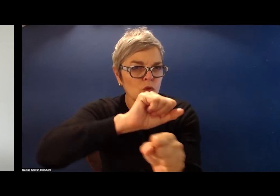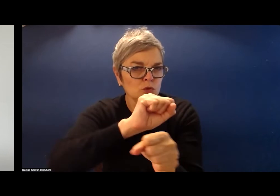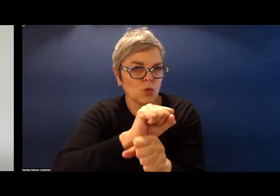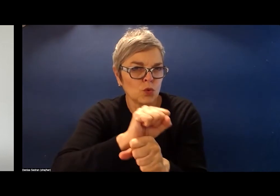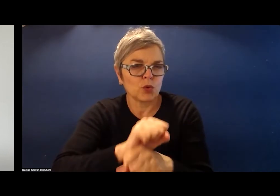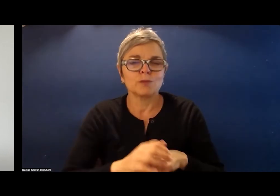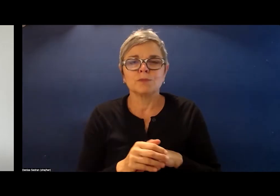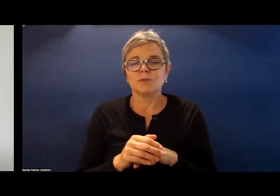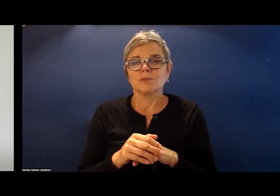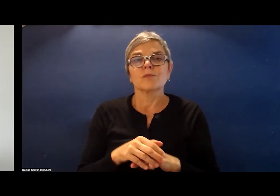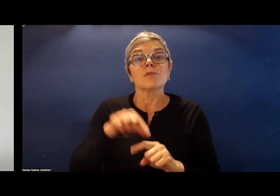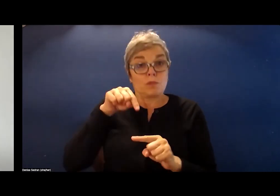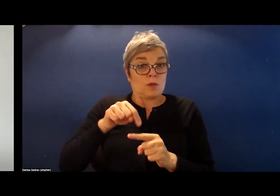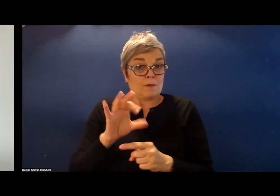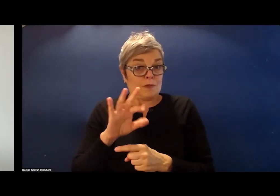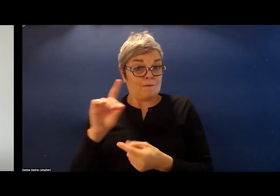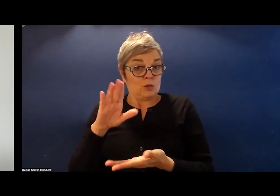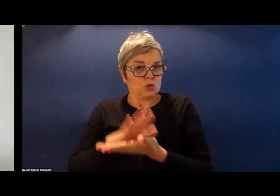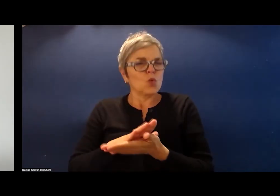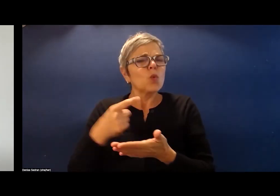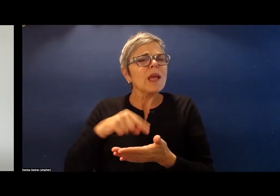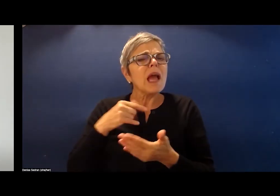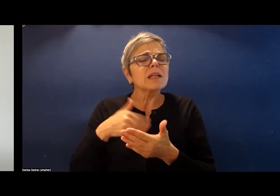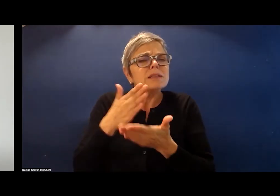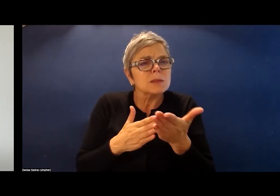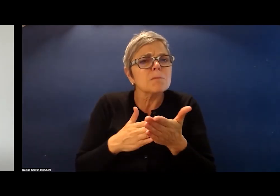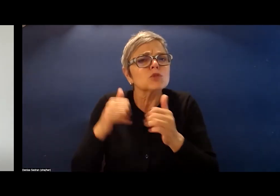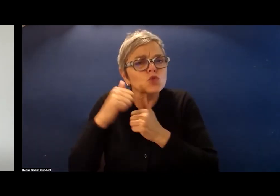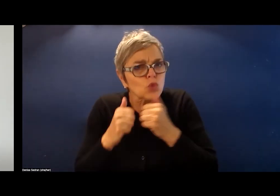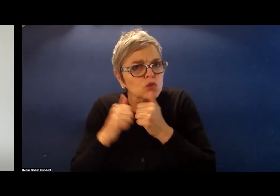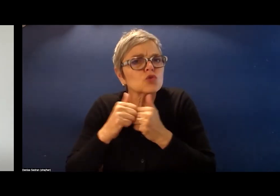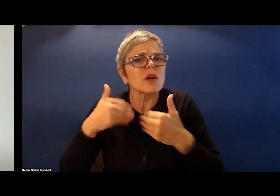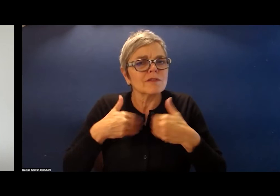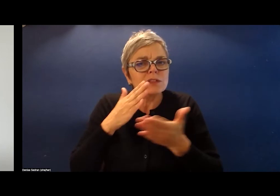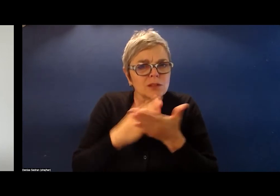in creative practice and creative institutional critique, and I know that many of the students took risks